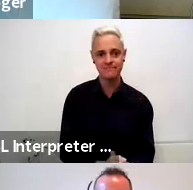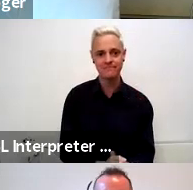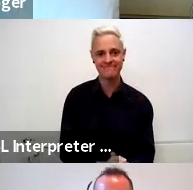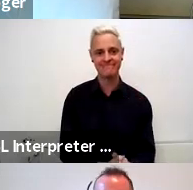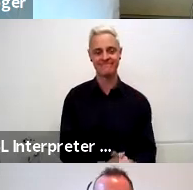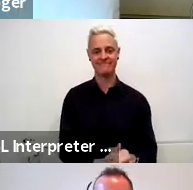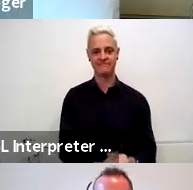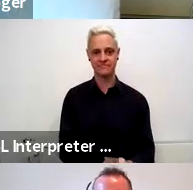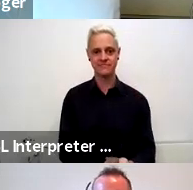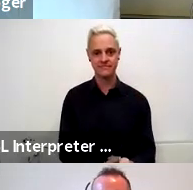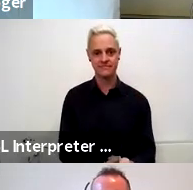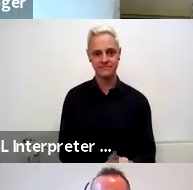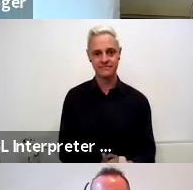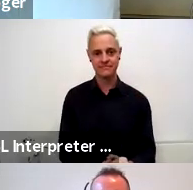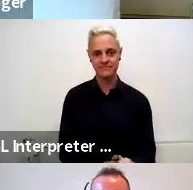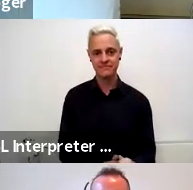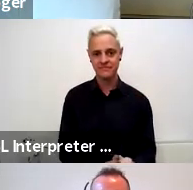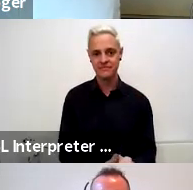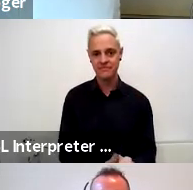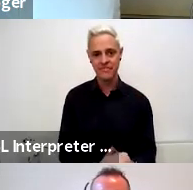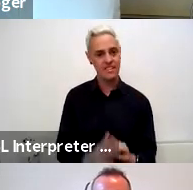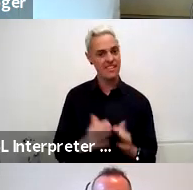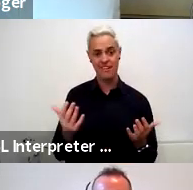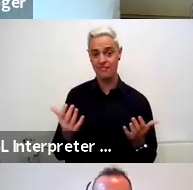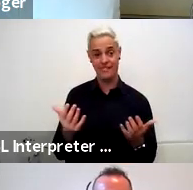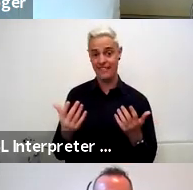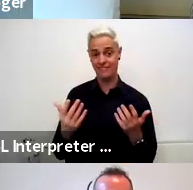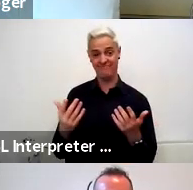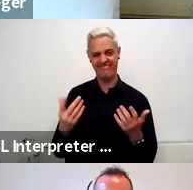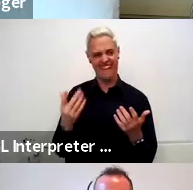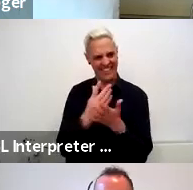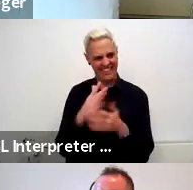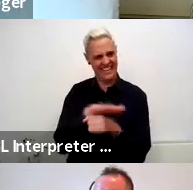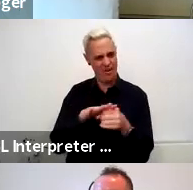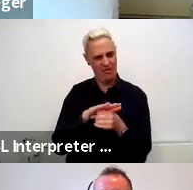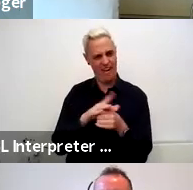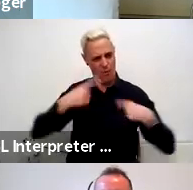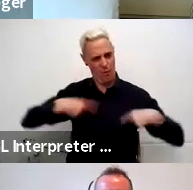I, I think this is one area that most candidates are really going to agree on.